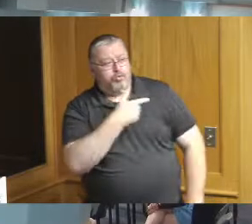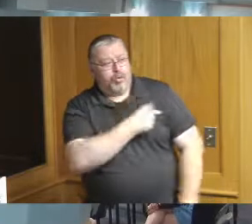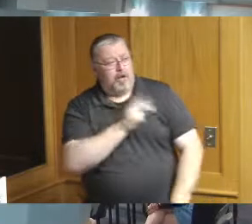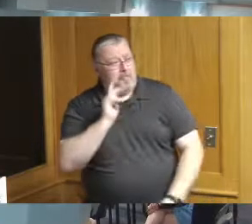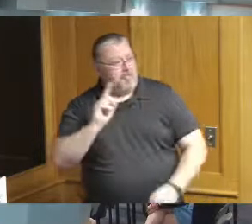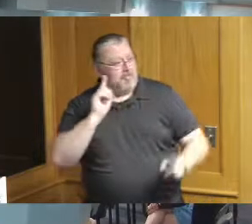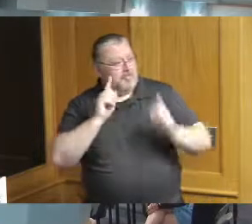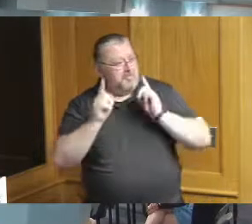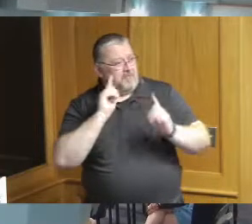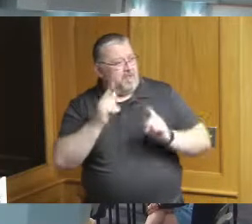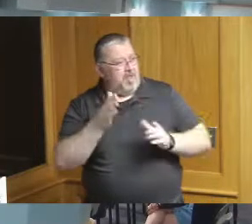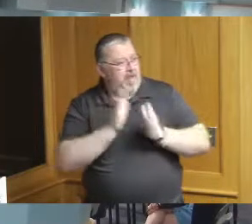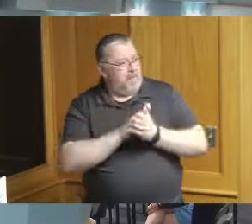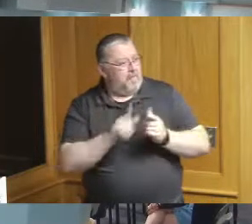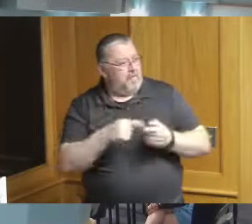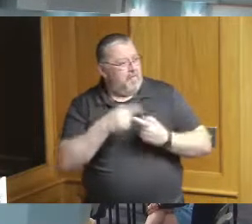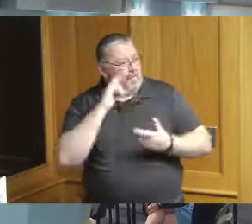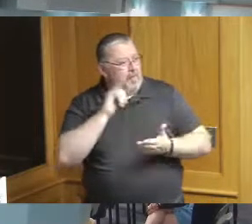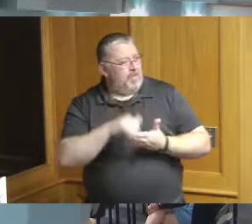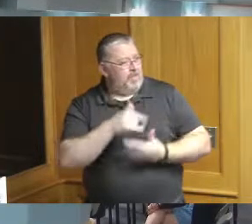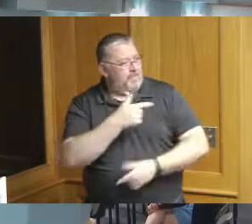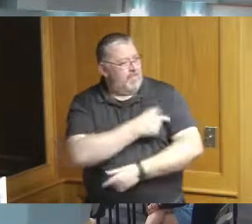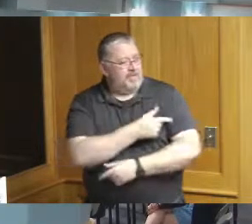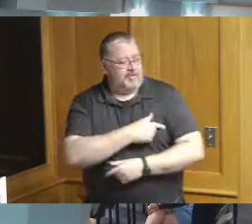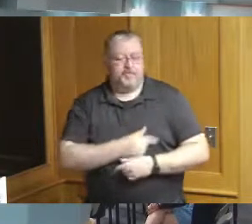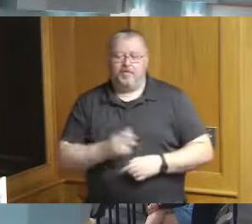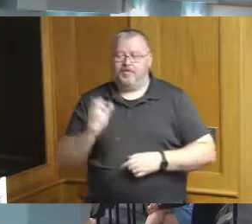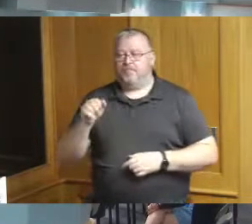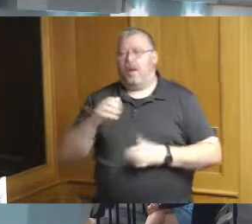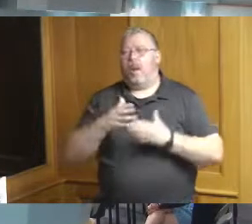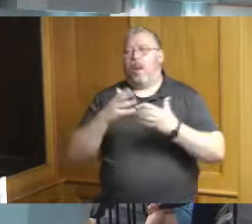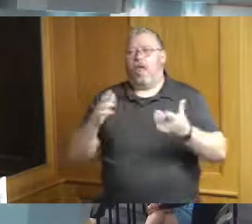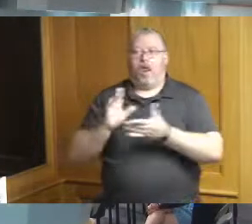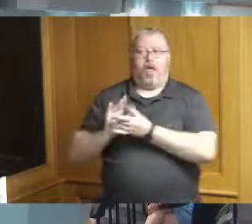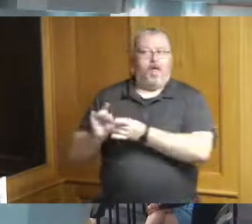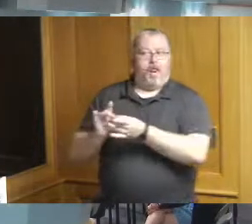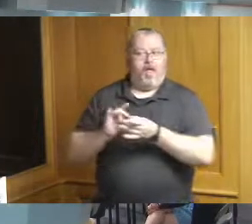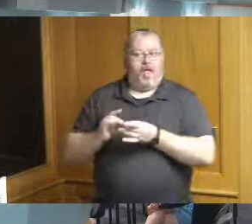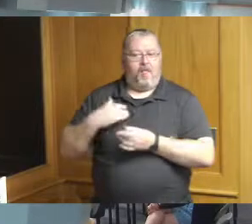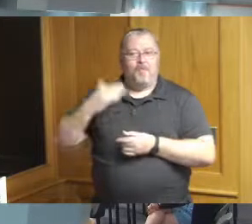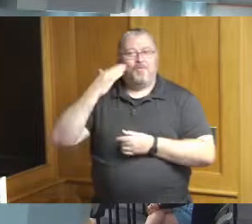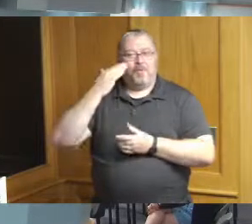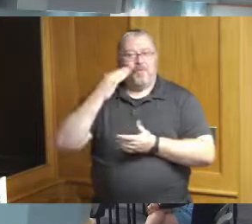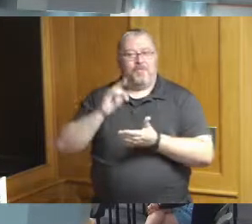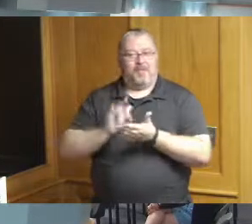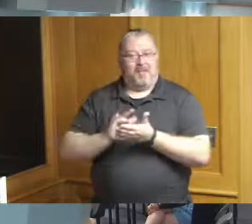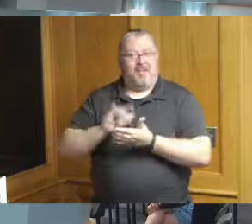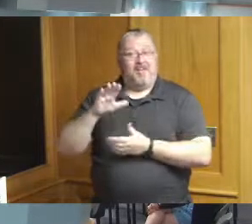about for the vaccine so there's lots of talk we know the pharmaceutical companies are exploring